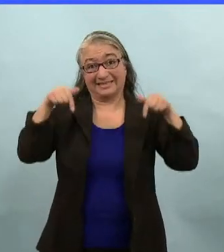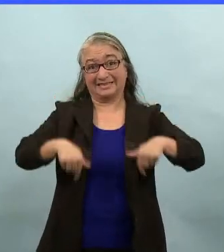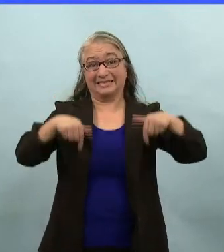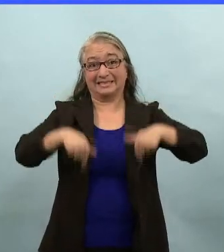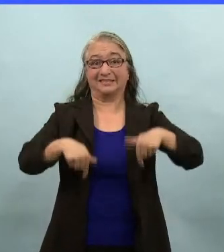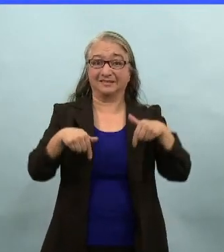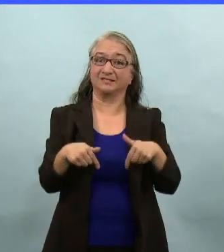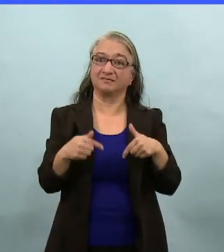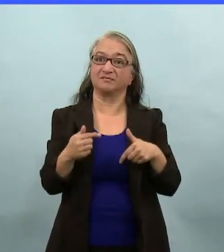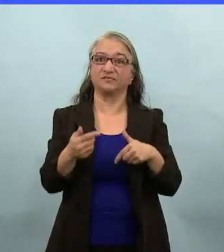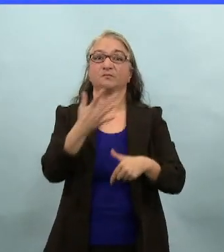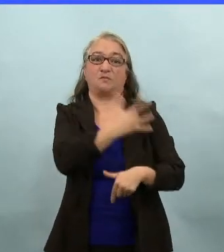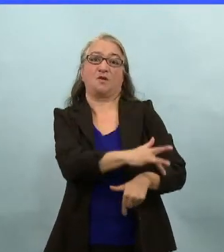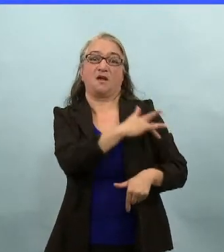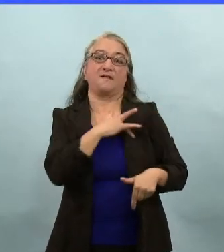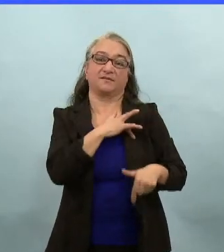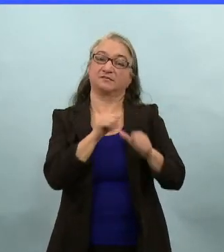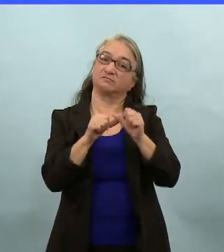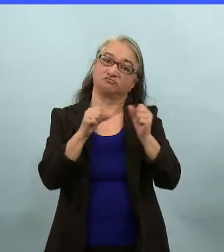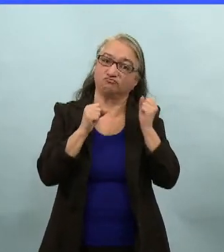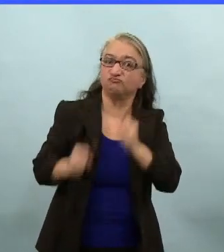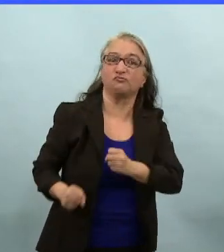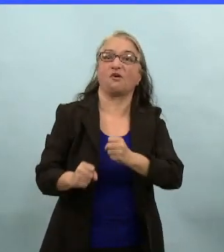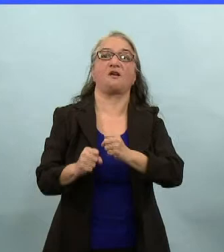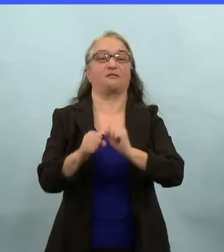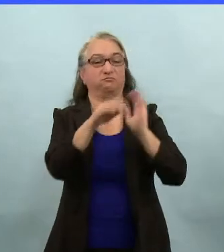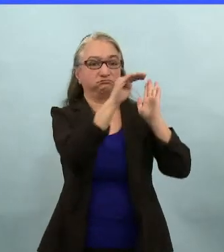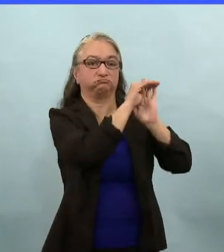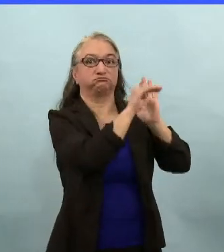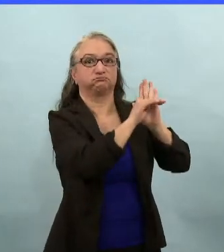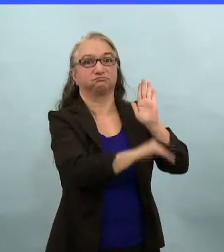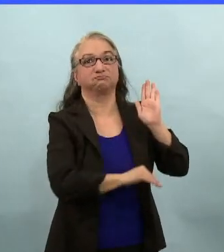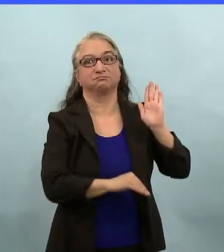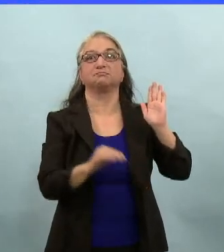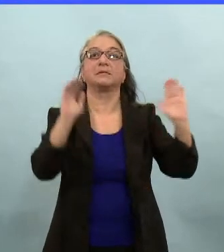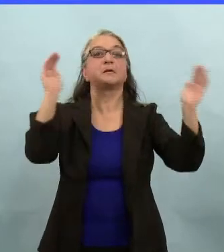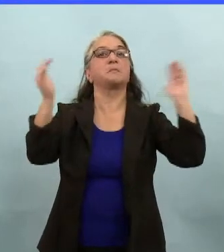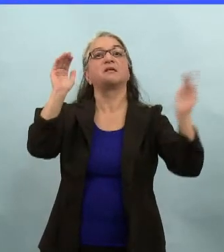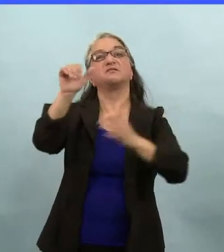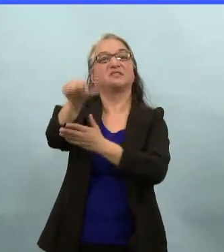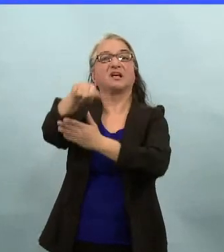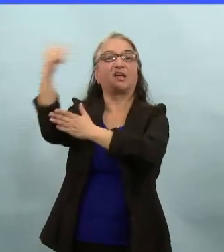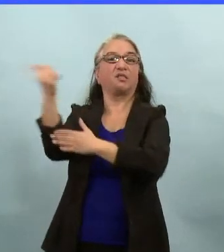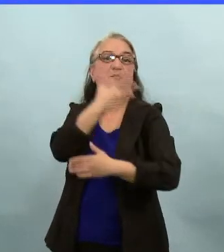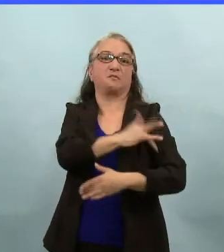if you look across the country so um i don't know if anyone wants to answer the the question just